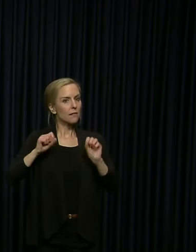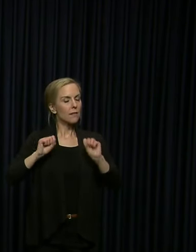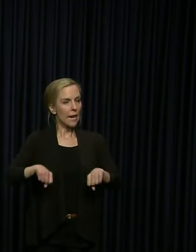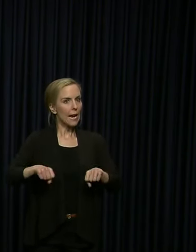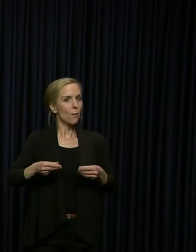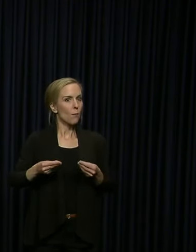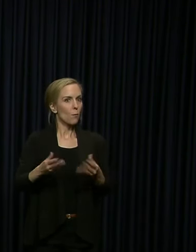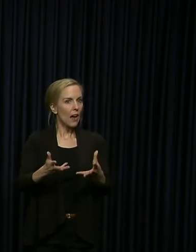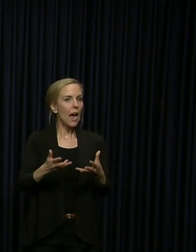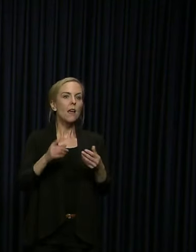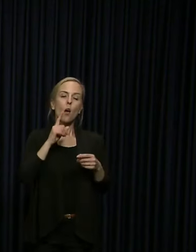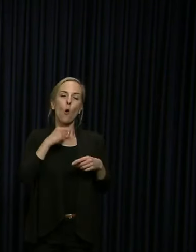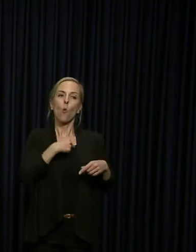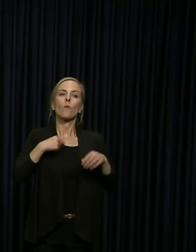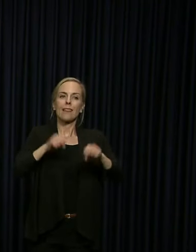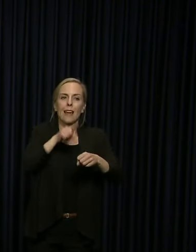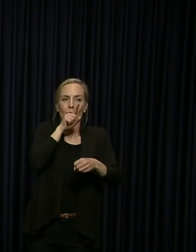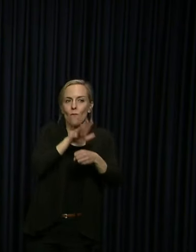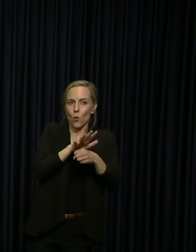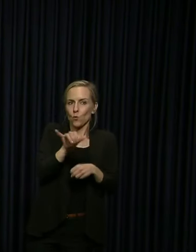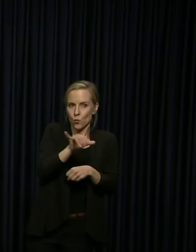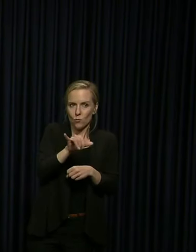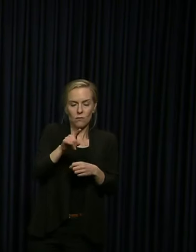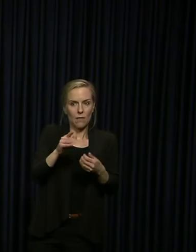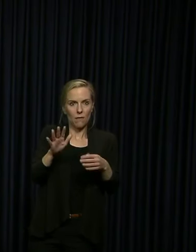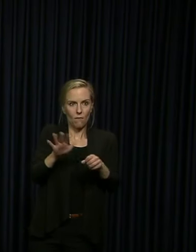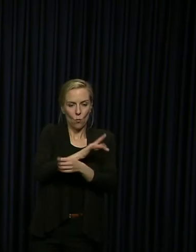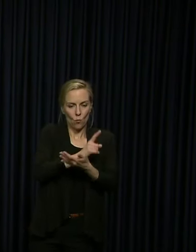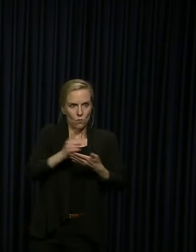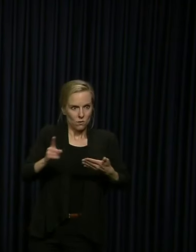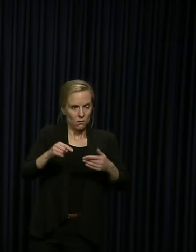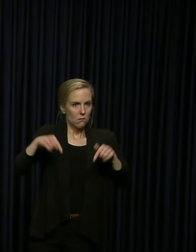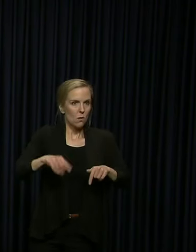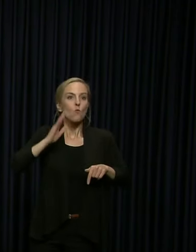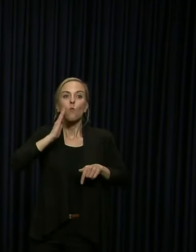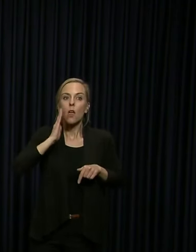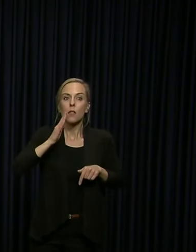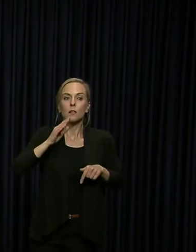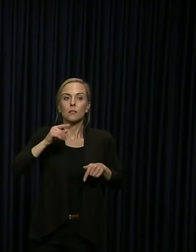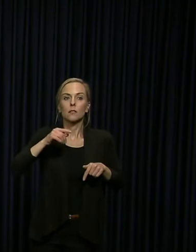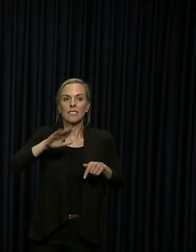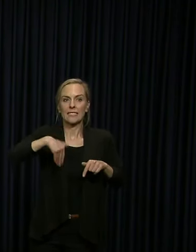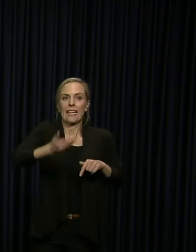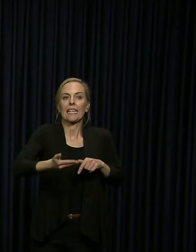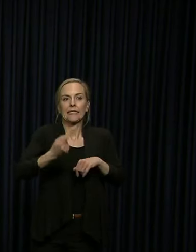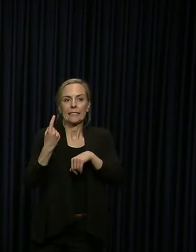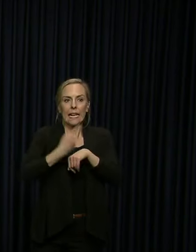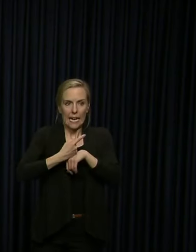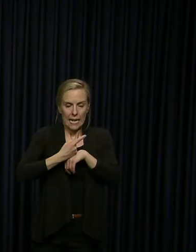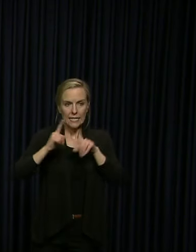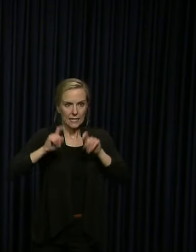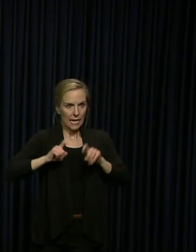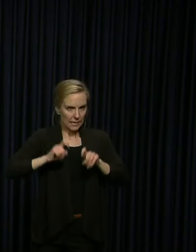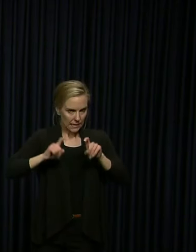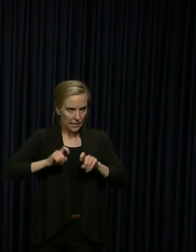TIME THAT THAT COMES BACK. AND SO THE ABILITY HERE IN 24 HOURS MEANS IF YOU HAVE A GROUP